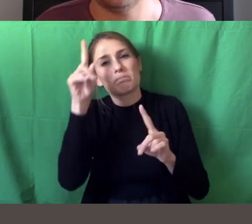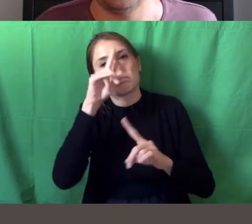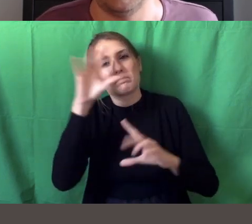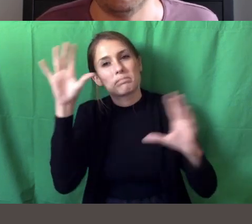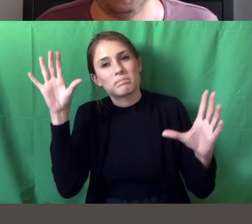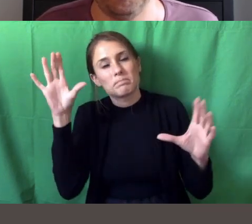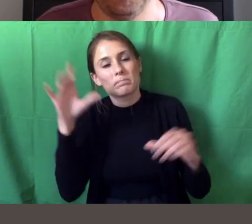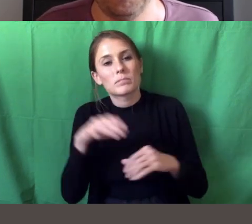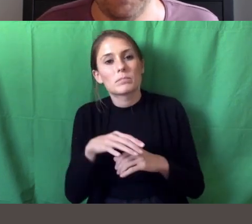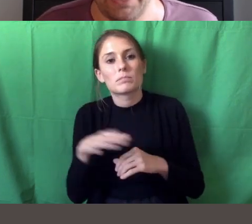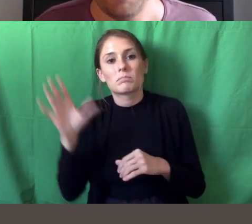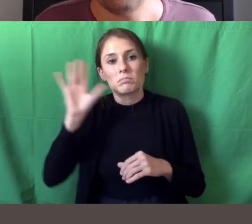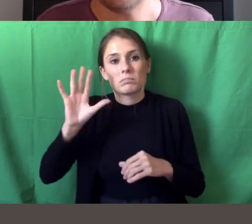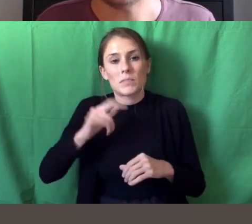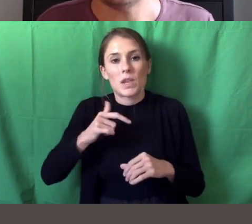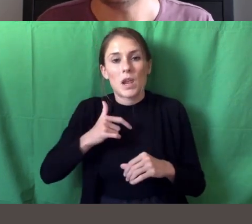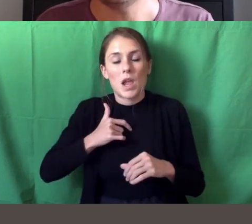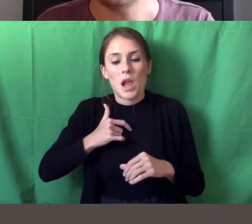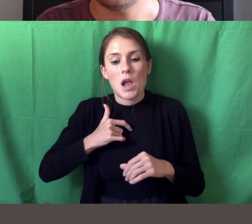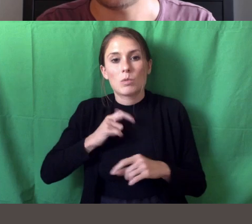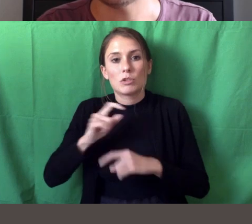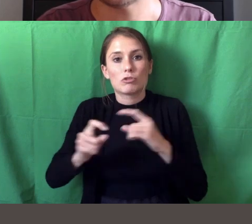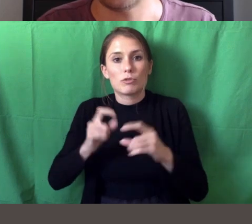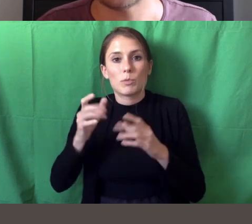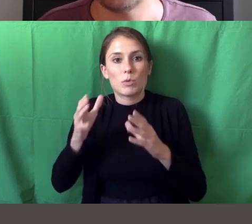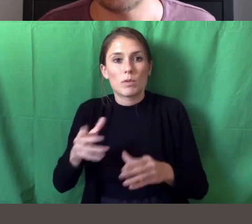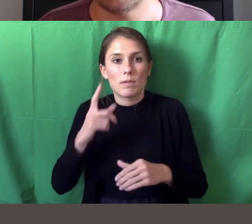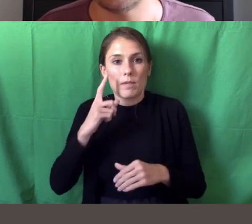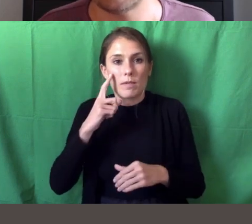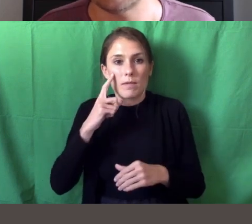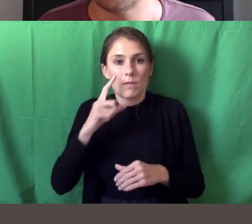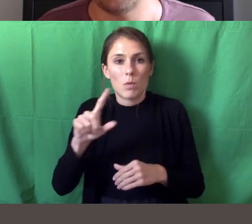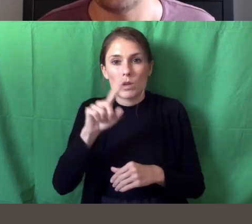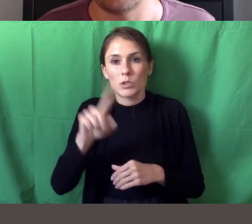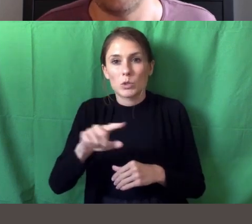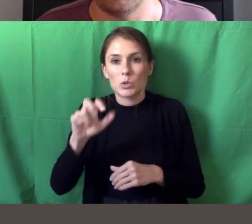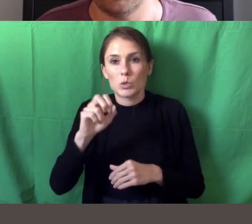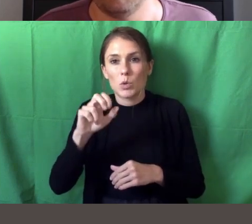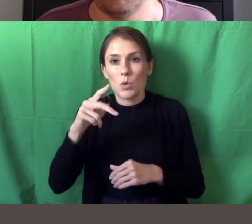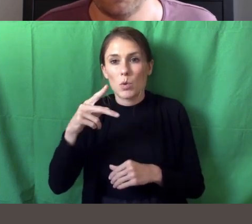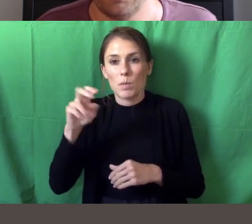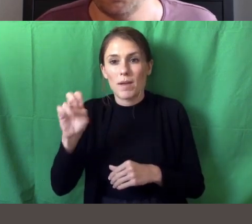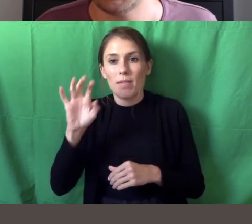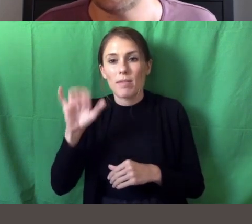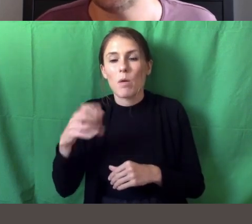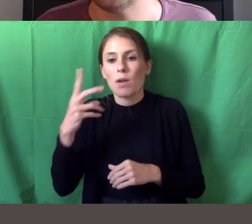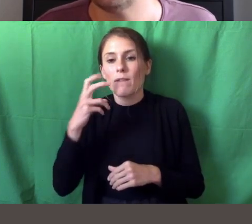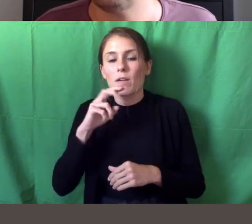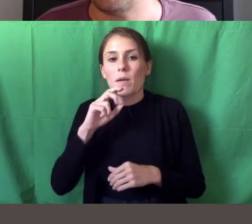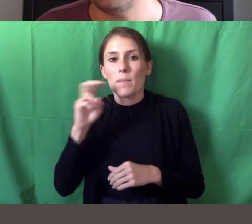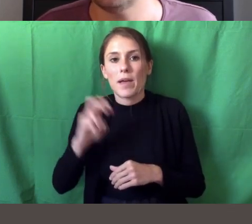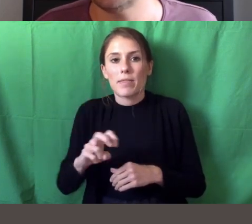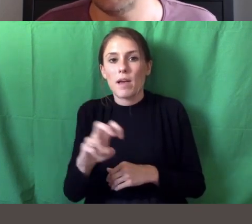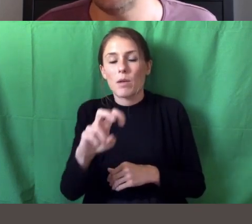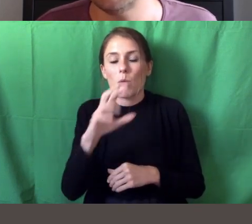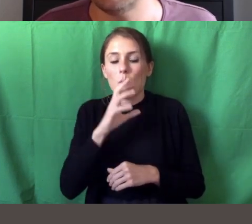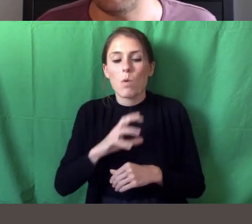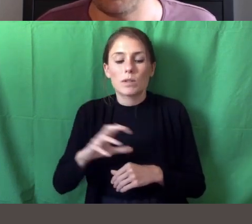I need to put this into perspective. Back then, I was a contributor to the Zope framework,